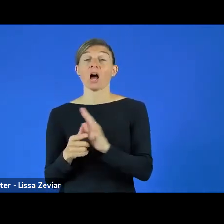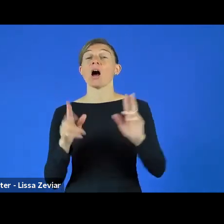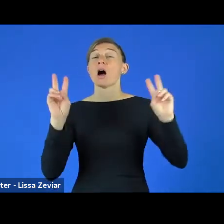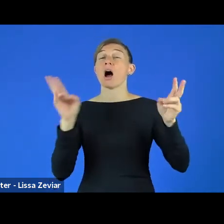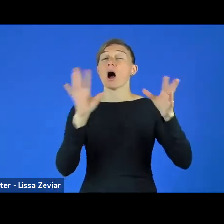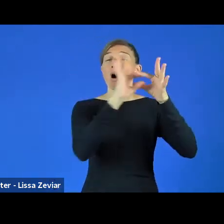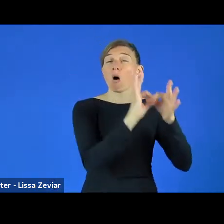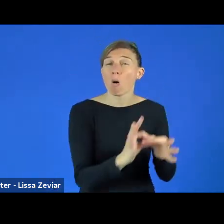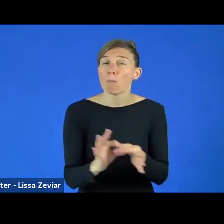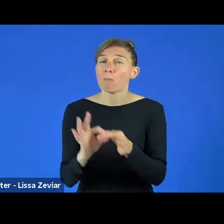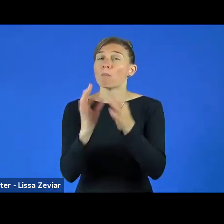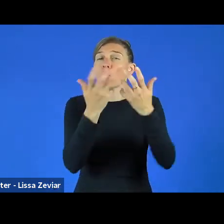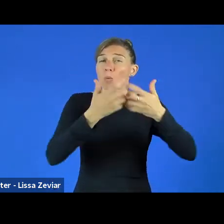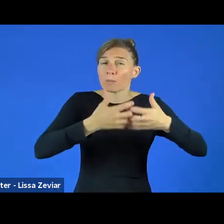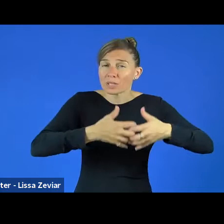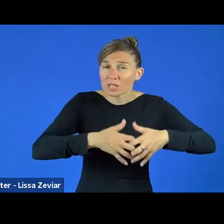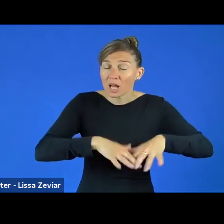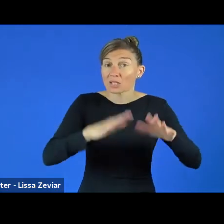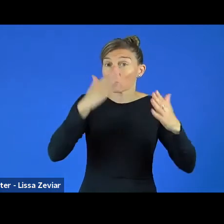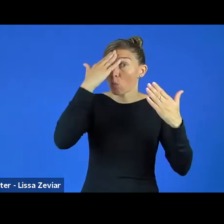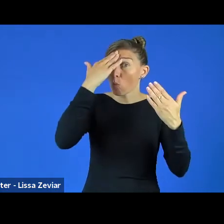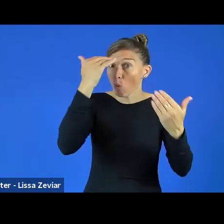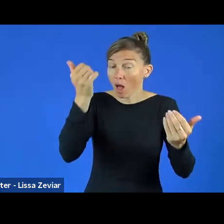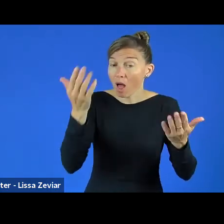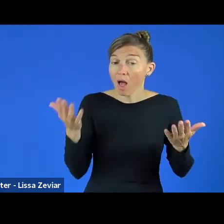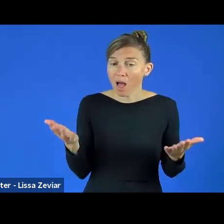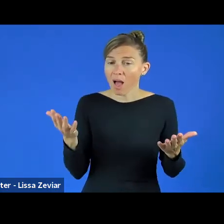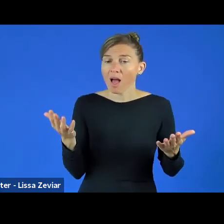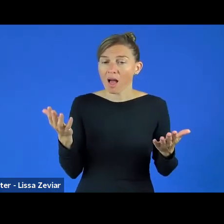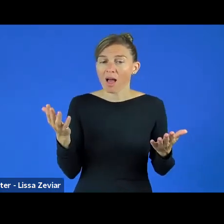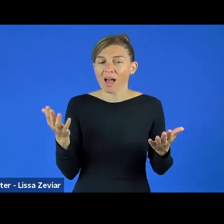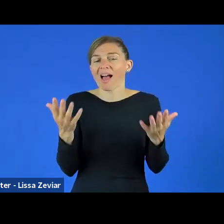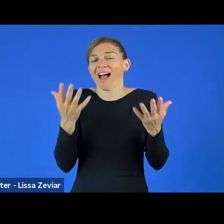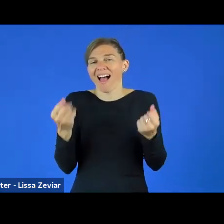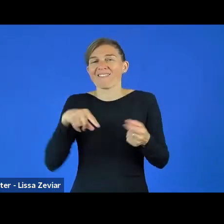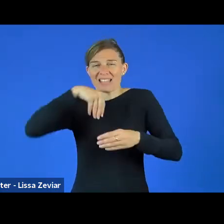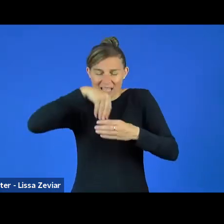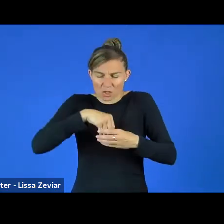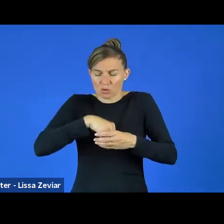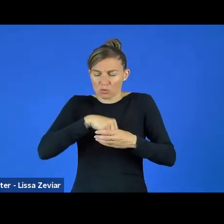the situation in the internal market. Next.